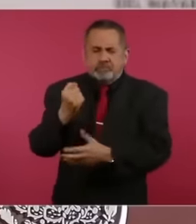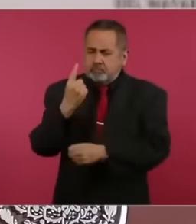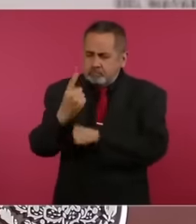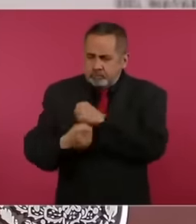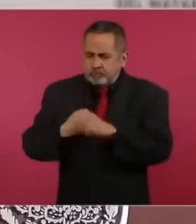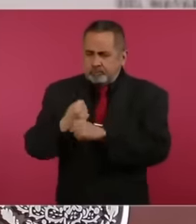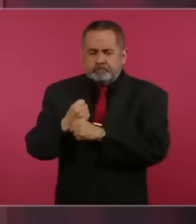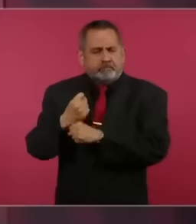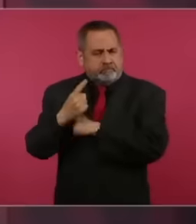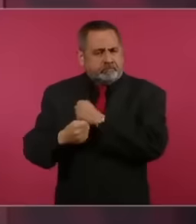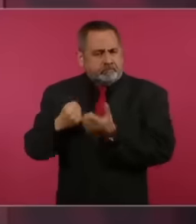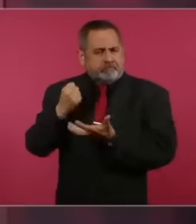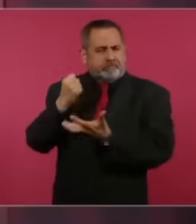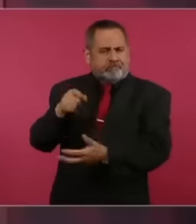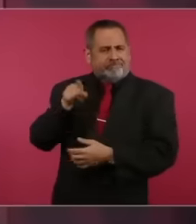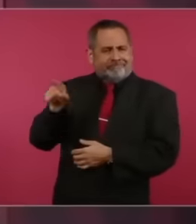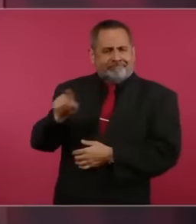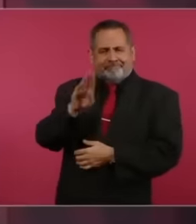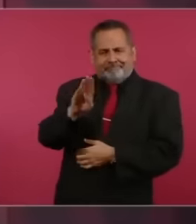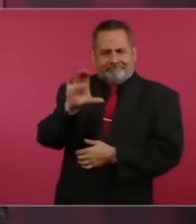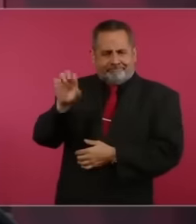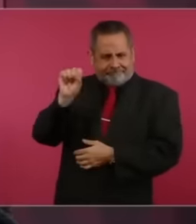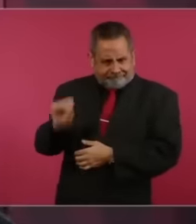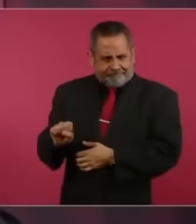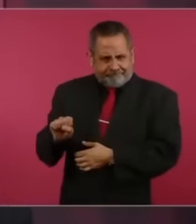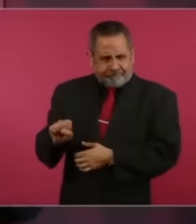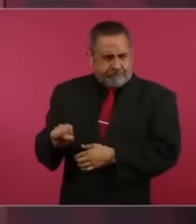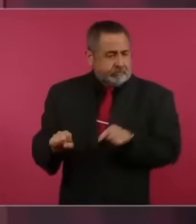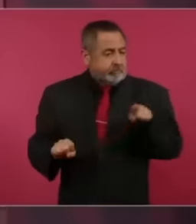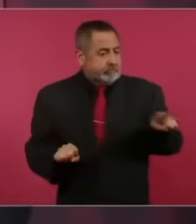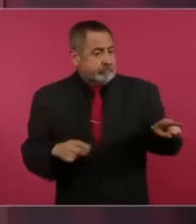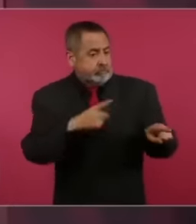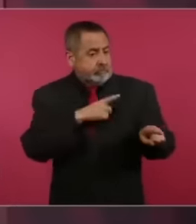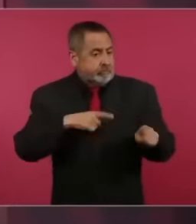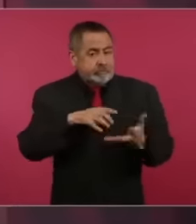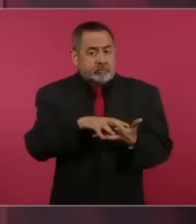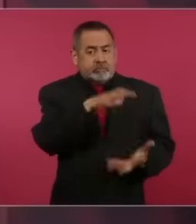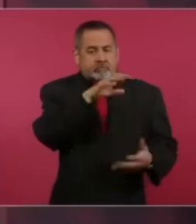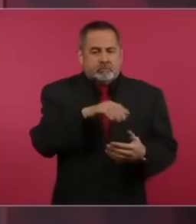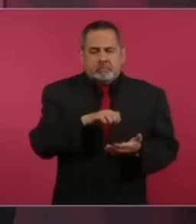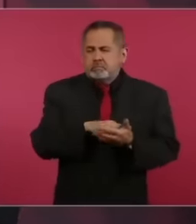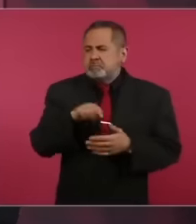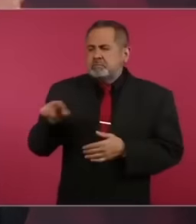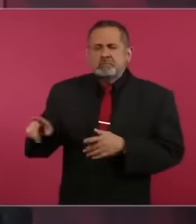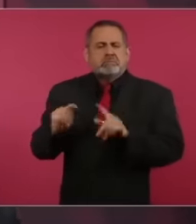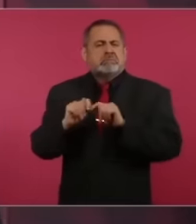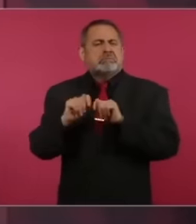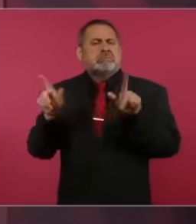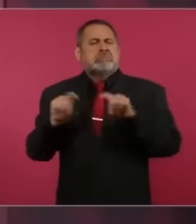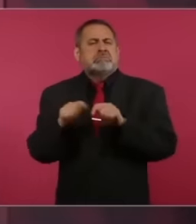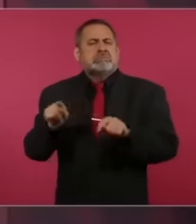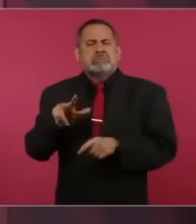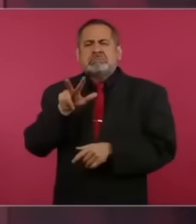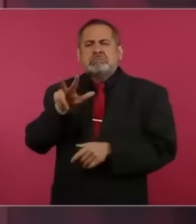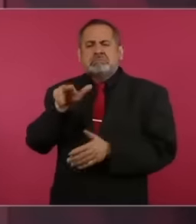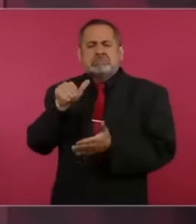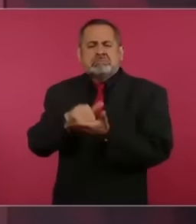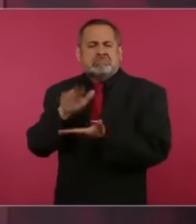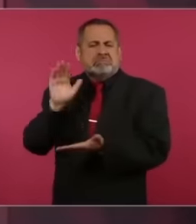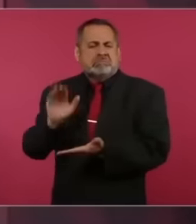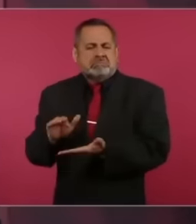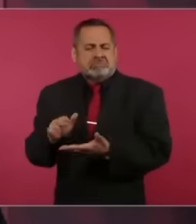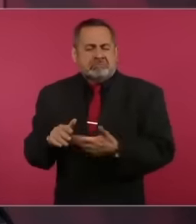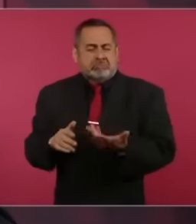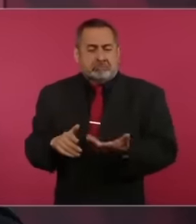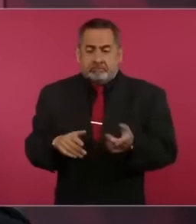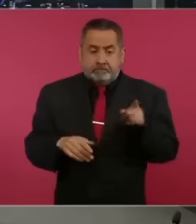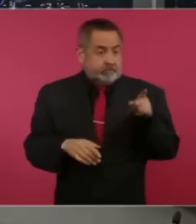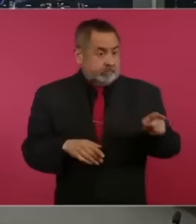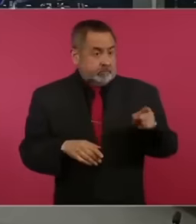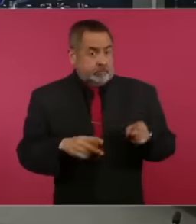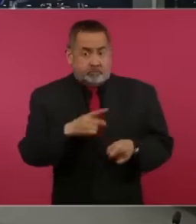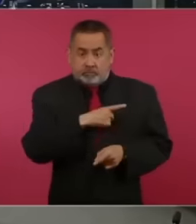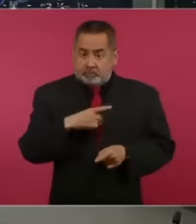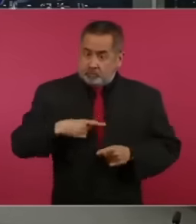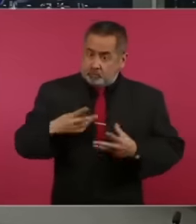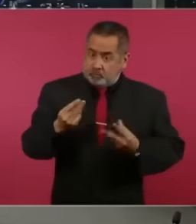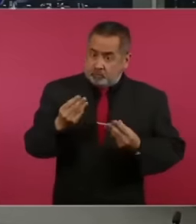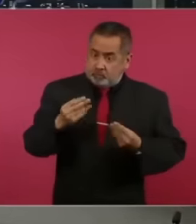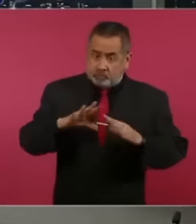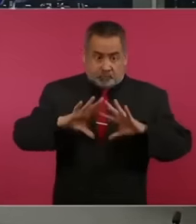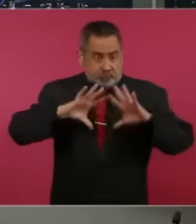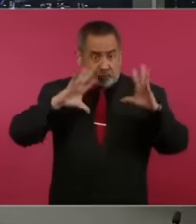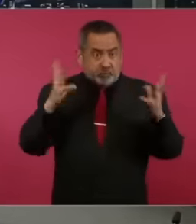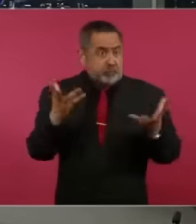budget. How much does Trascala have? having 18,000 here we are talking about a total without that